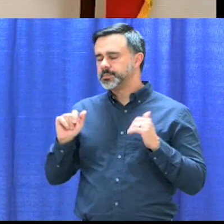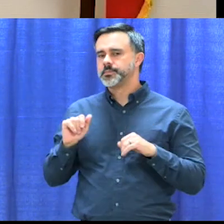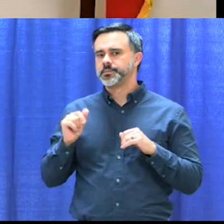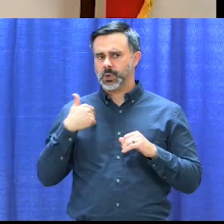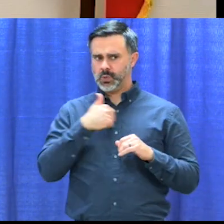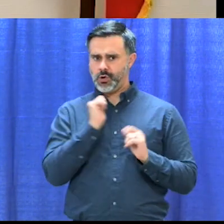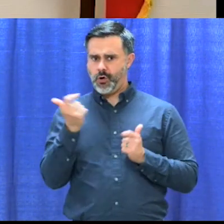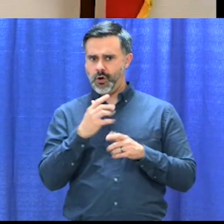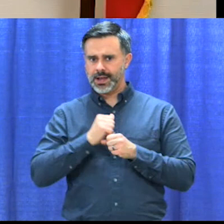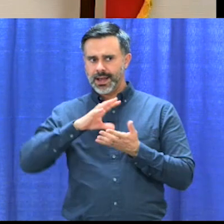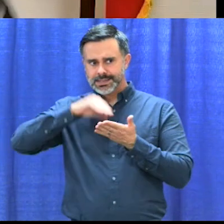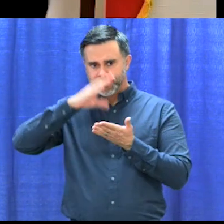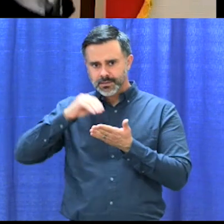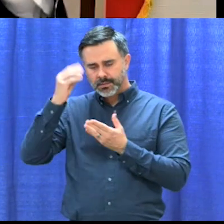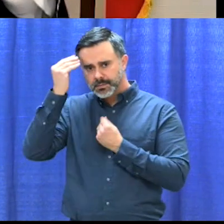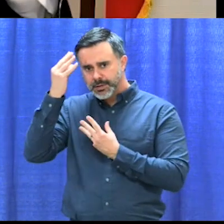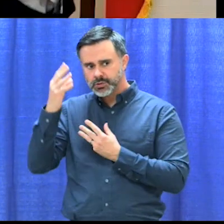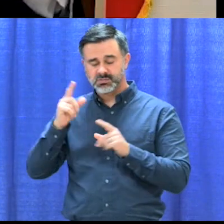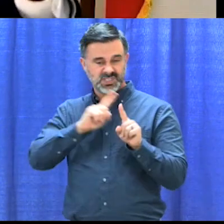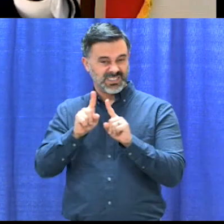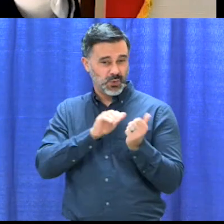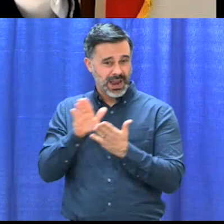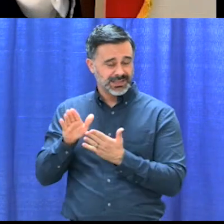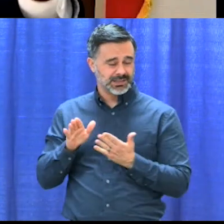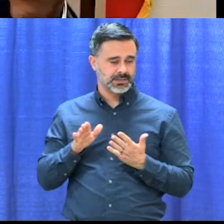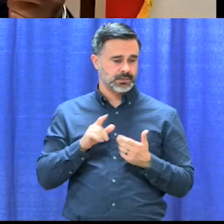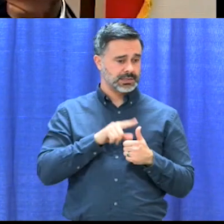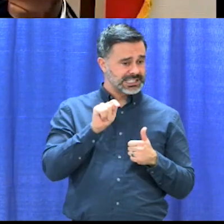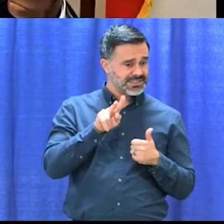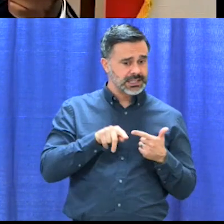through a couple different ways: TV, radio, social media.